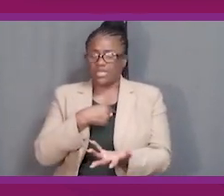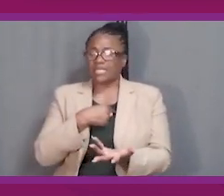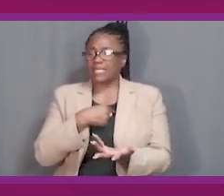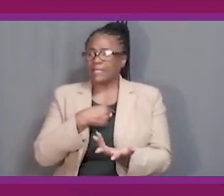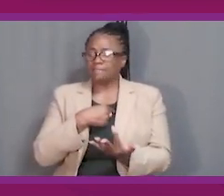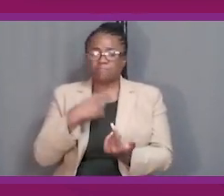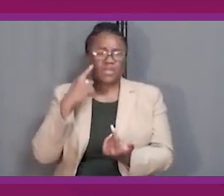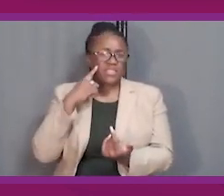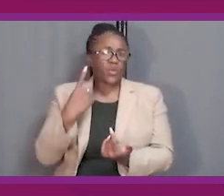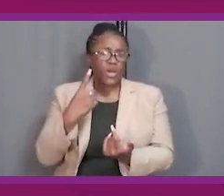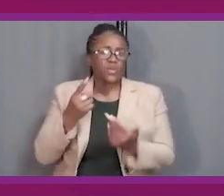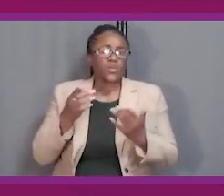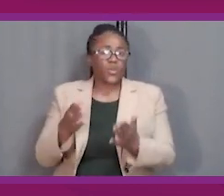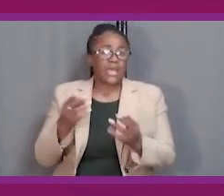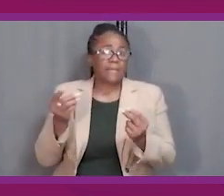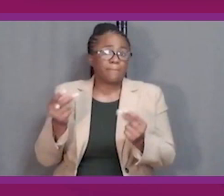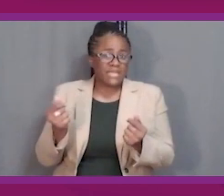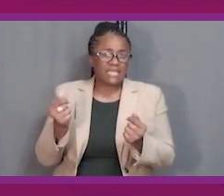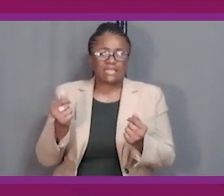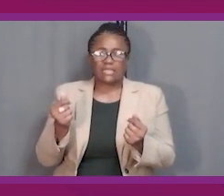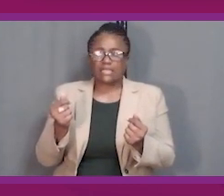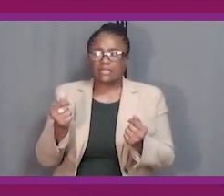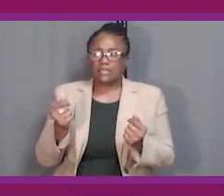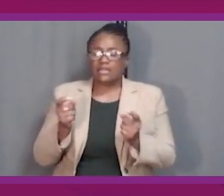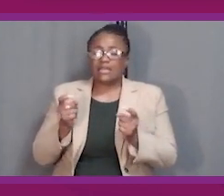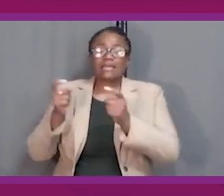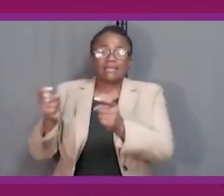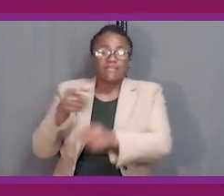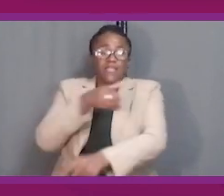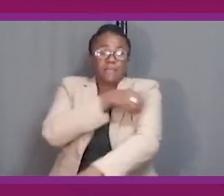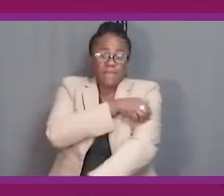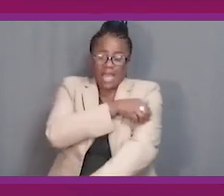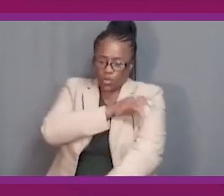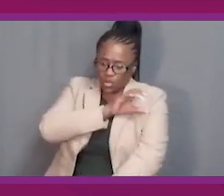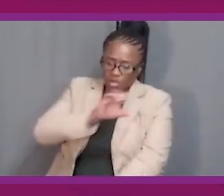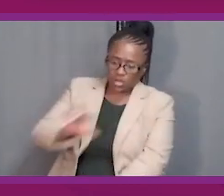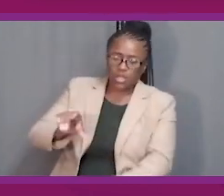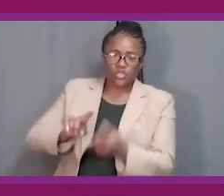the disabled women's organization globally, to the disabled people's organization globally. So